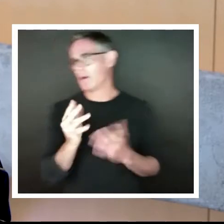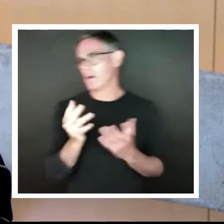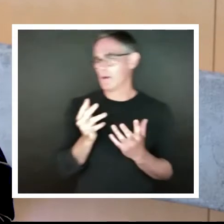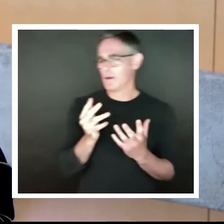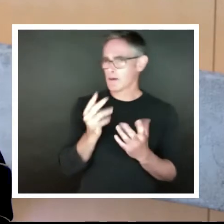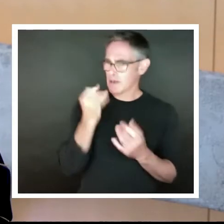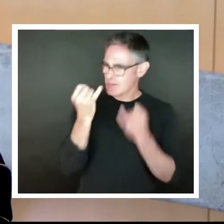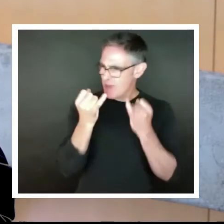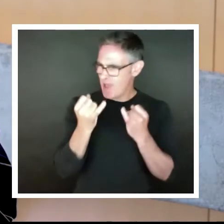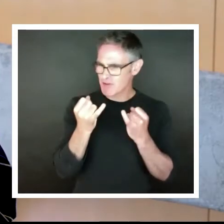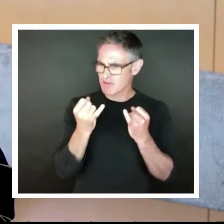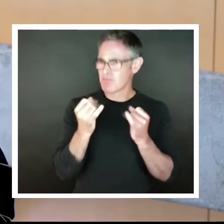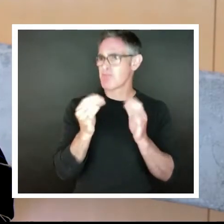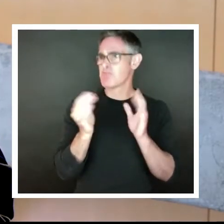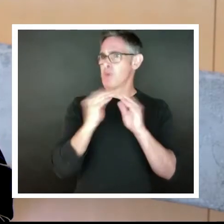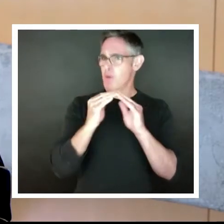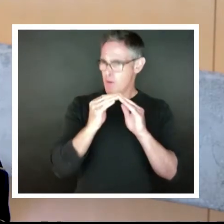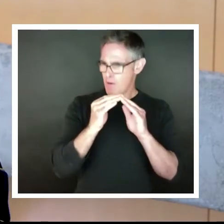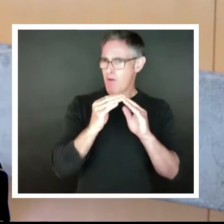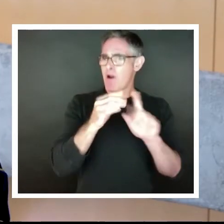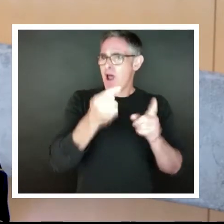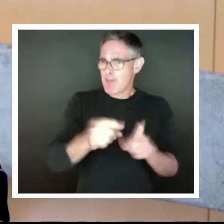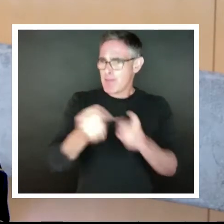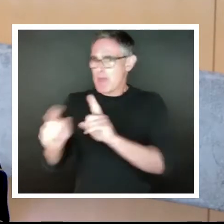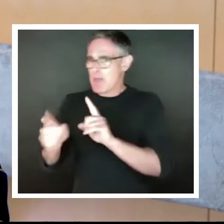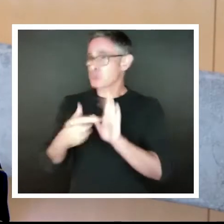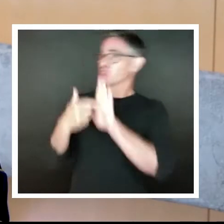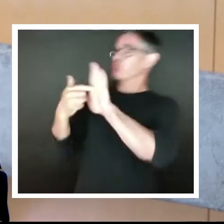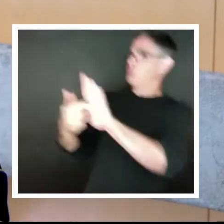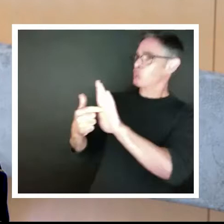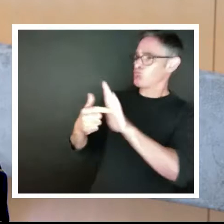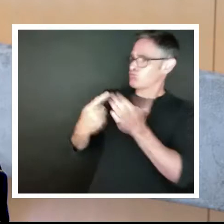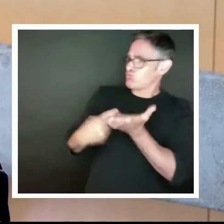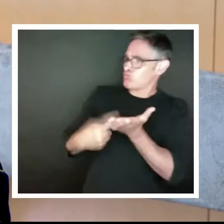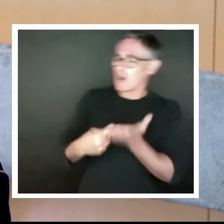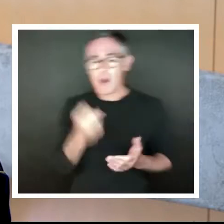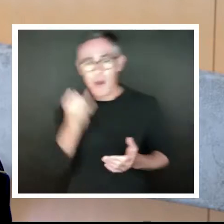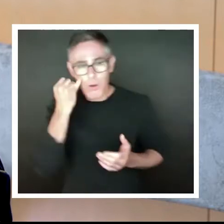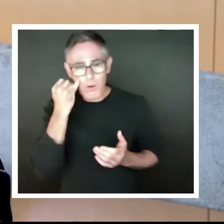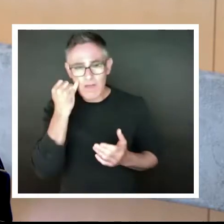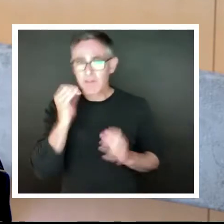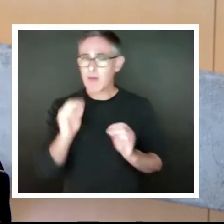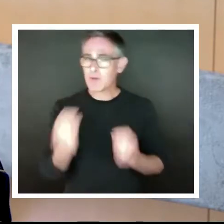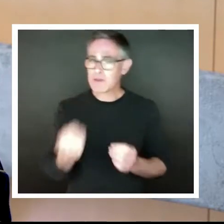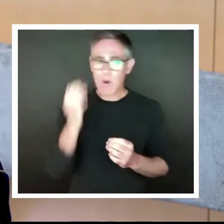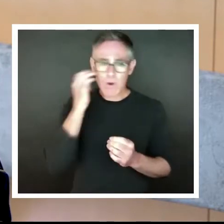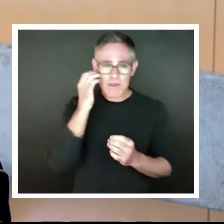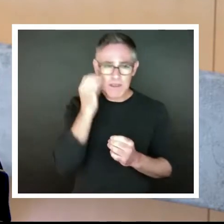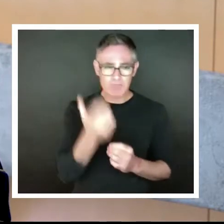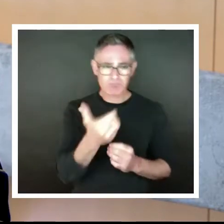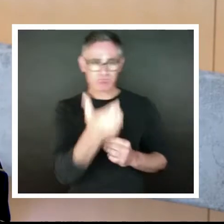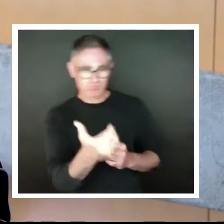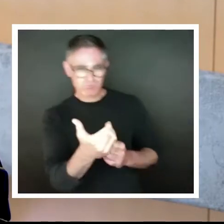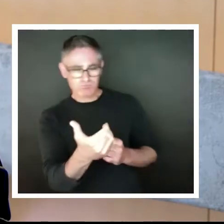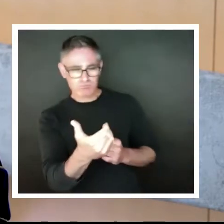Imagine had there not been cell phone cameras on the evening of May 25th, 2020 in Minneapolis.